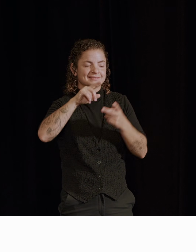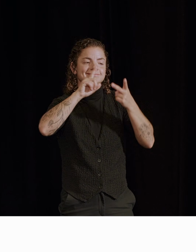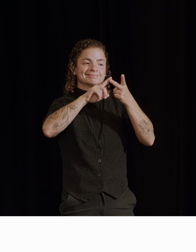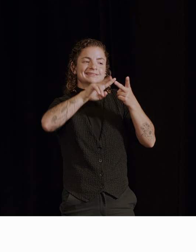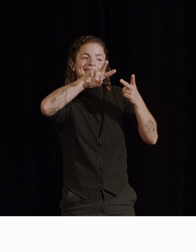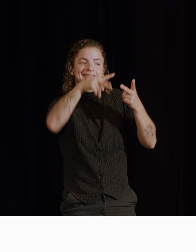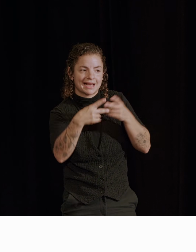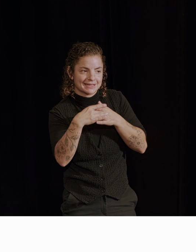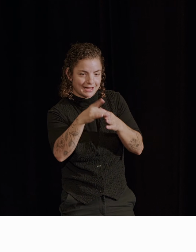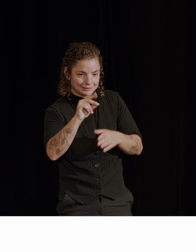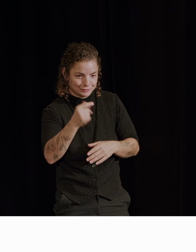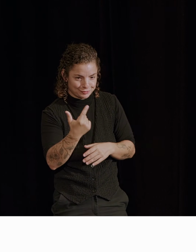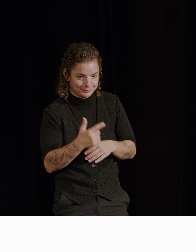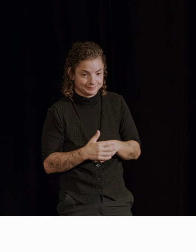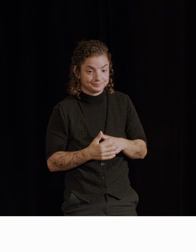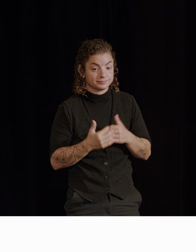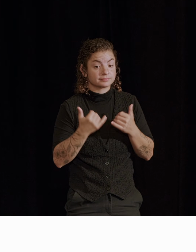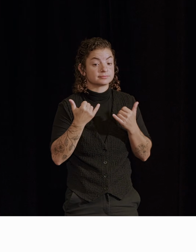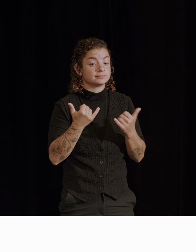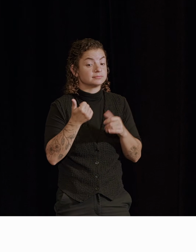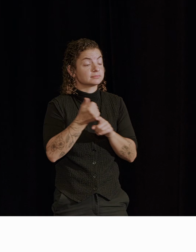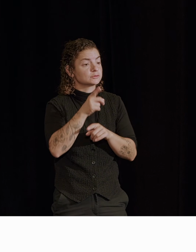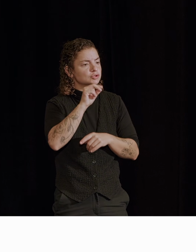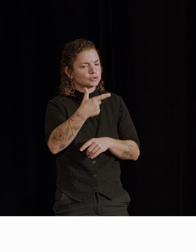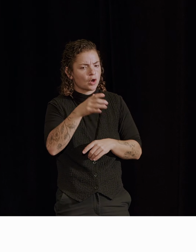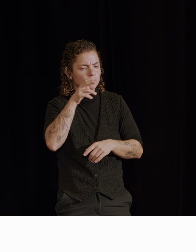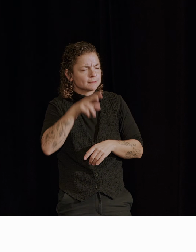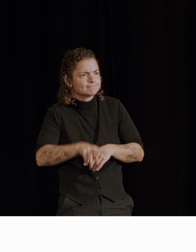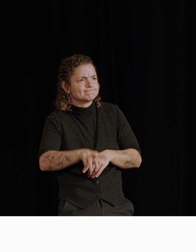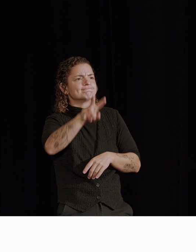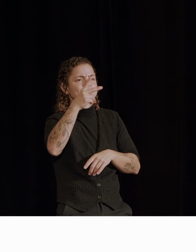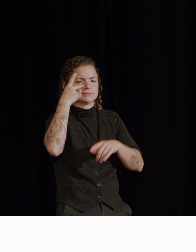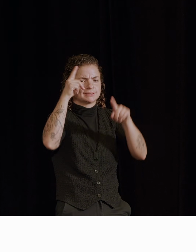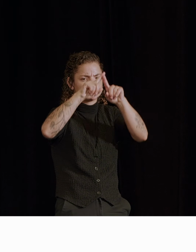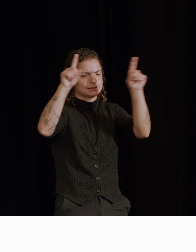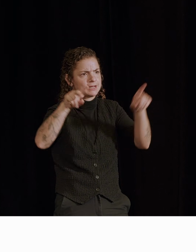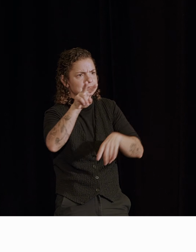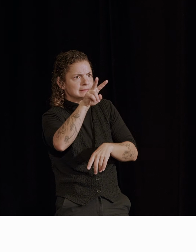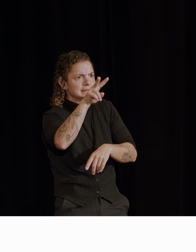stay back." And he had a really good sense of humor, so he knew enough that people